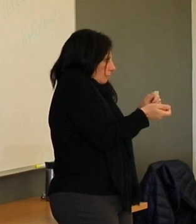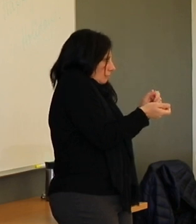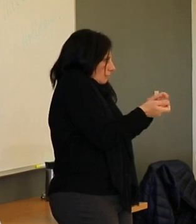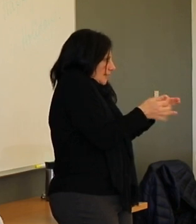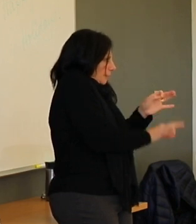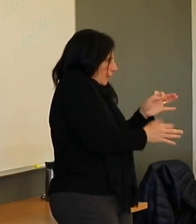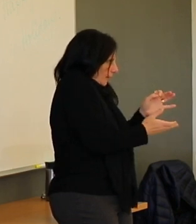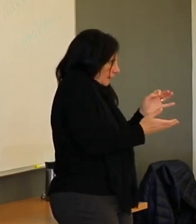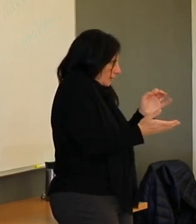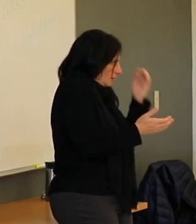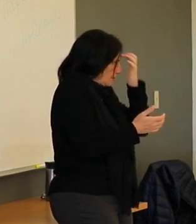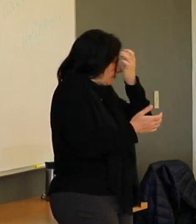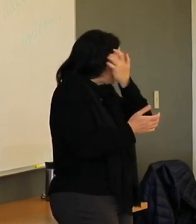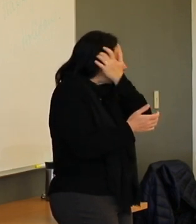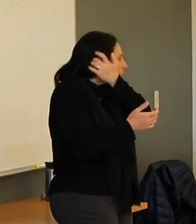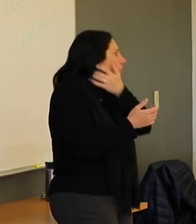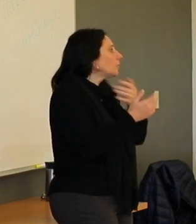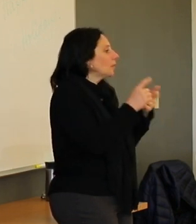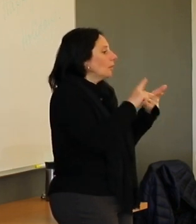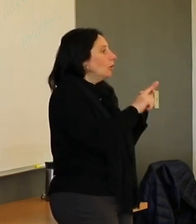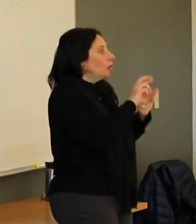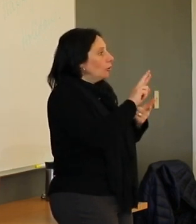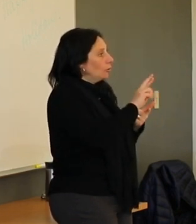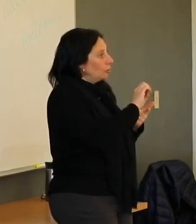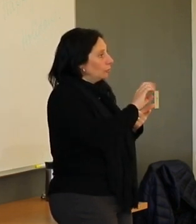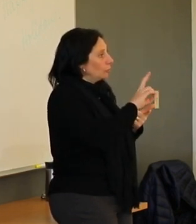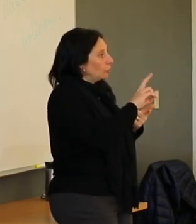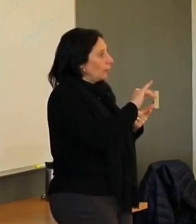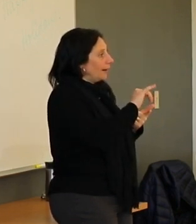If you go to revise, those are more significant changes